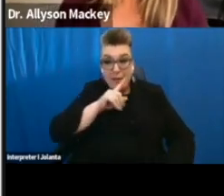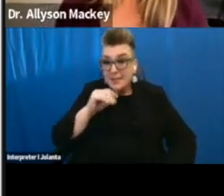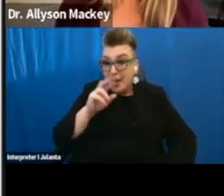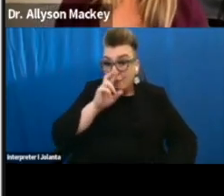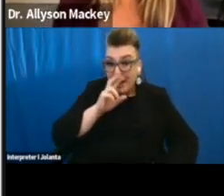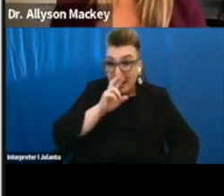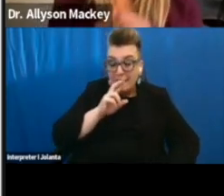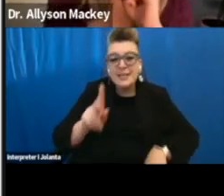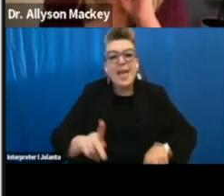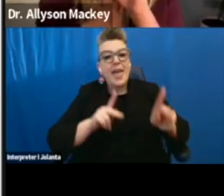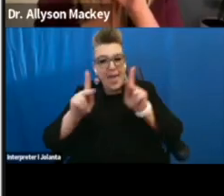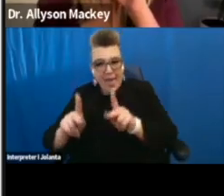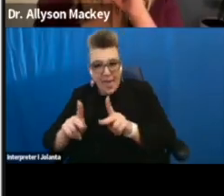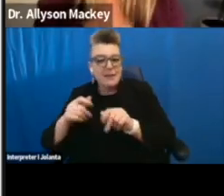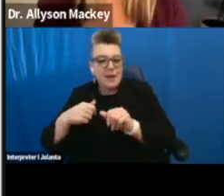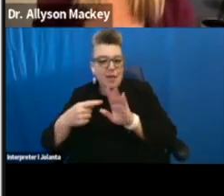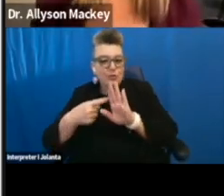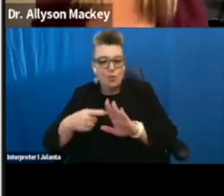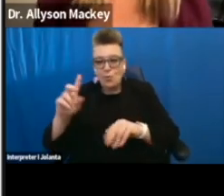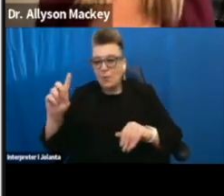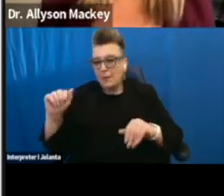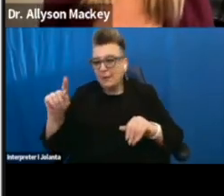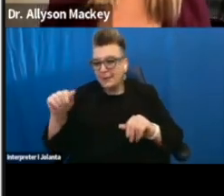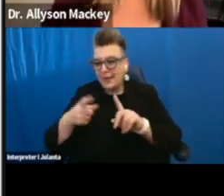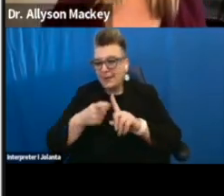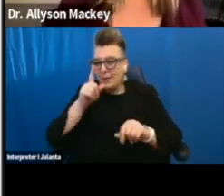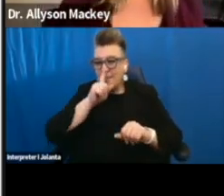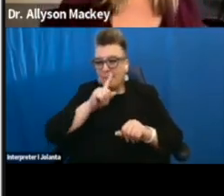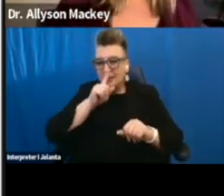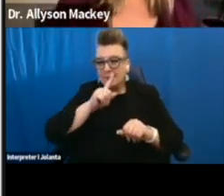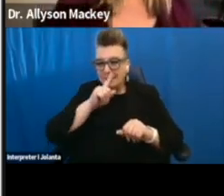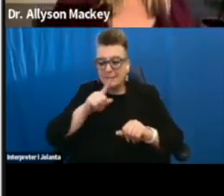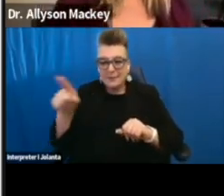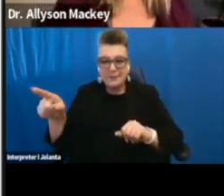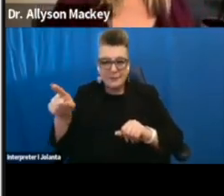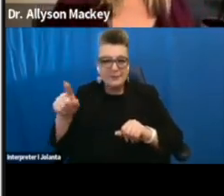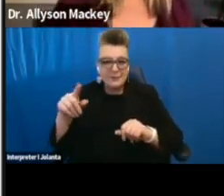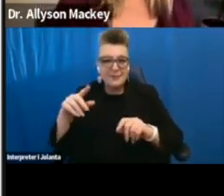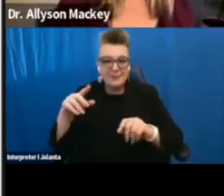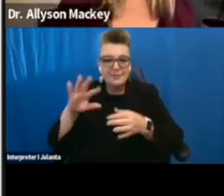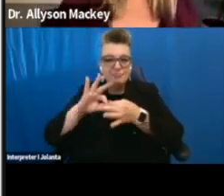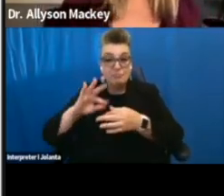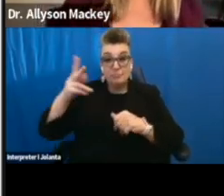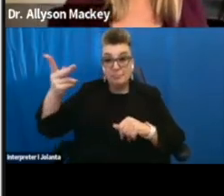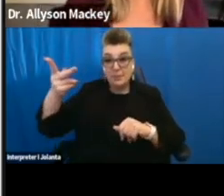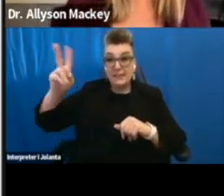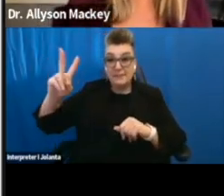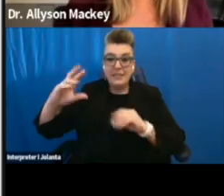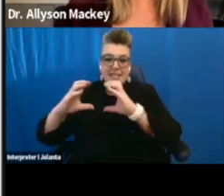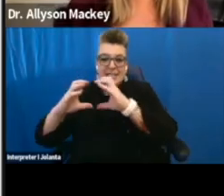in mice i'll show you the data from mice um data on the PV cell density